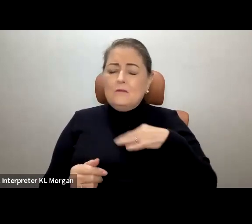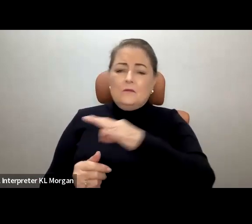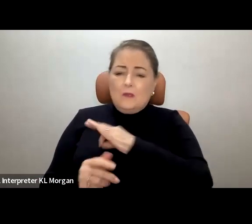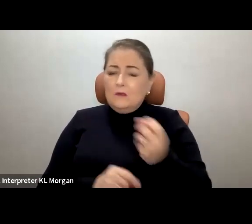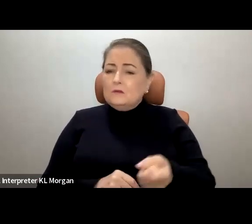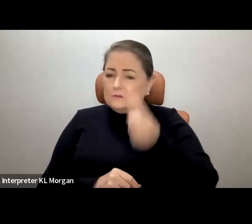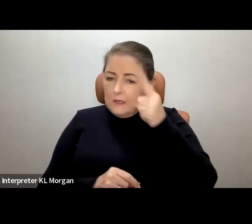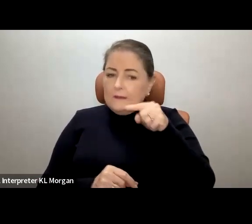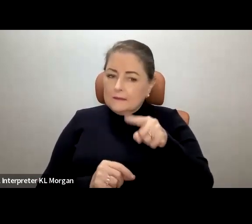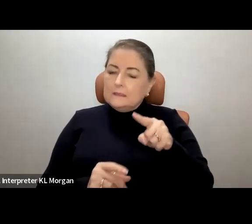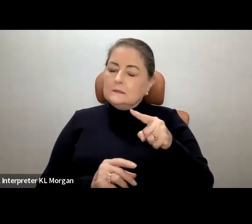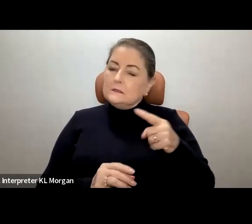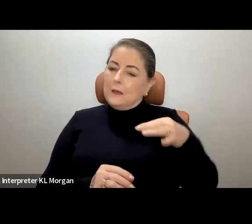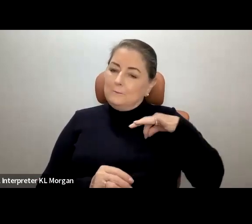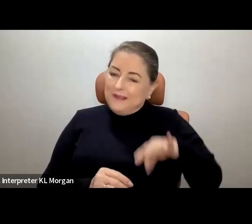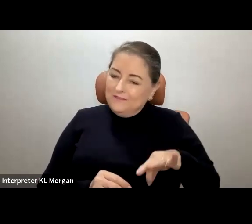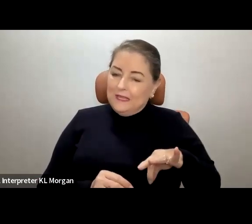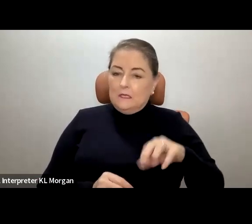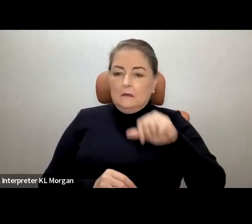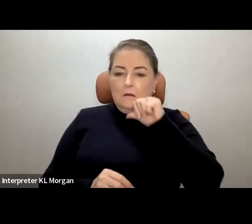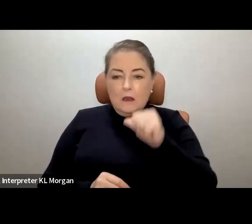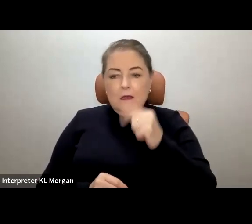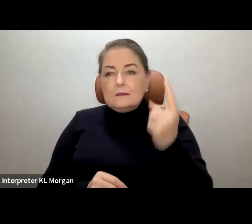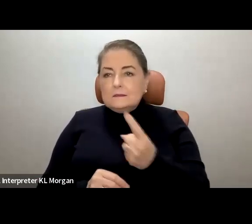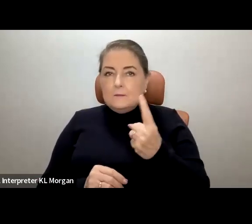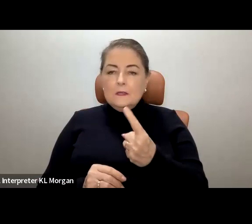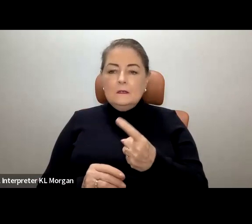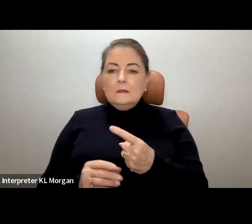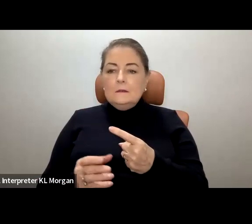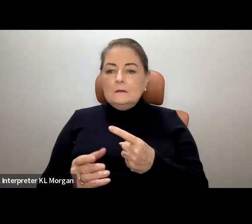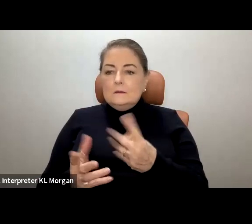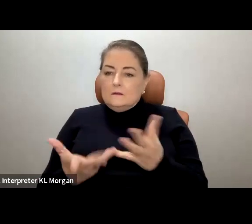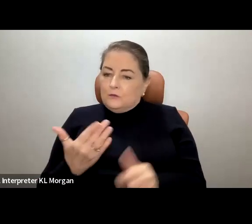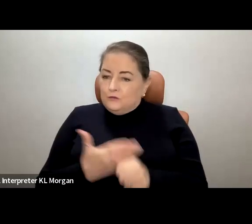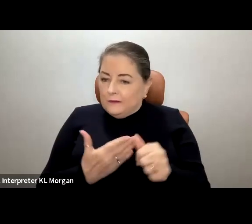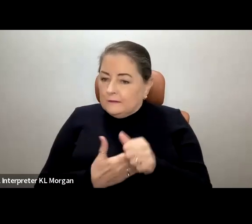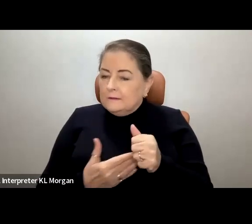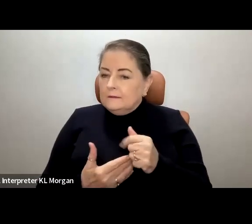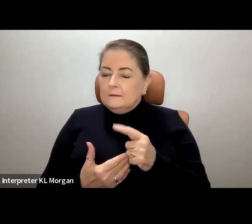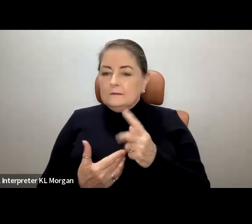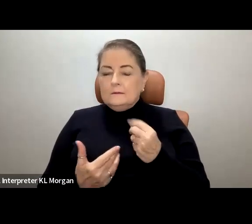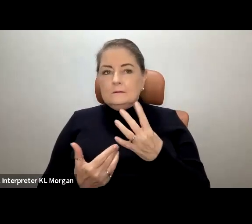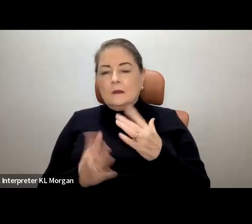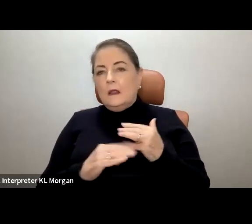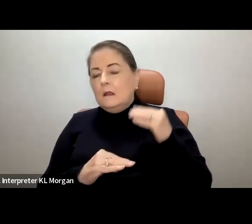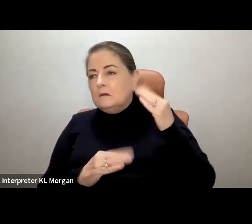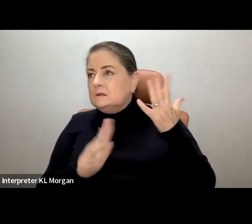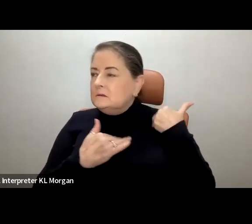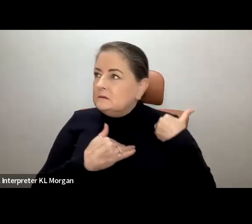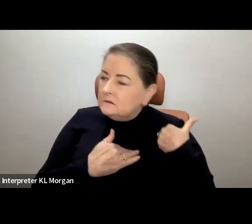that this is a beneficial tool and not something that's going to be threatening, not something, it's going to be too much work for them, not something that's going to